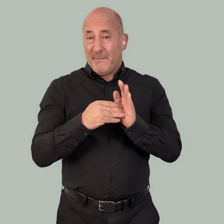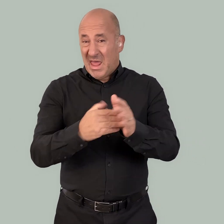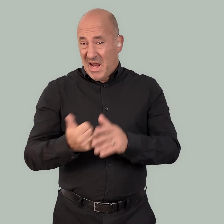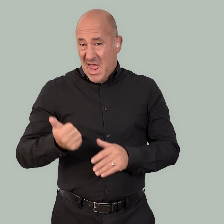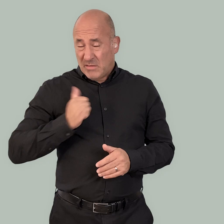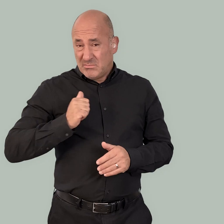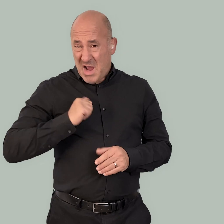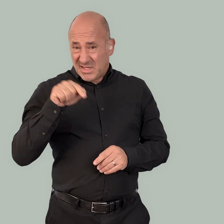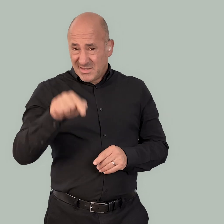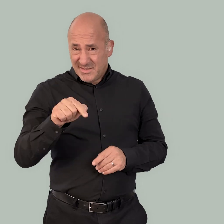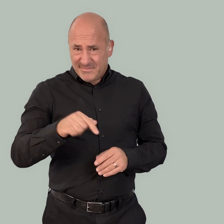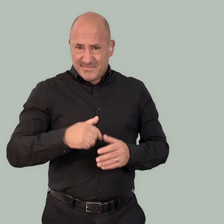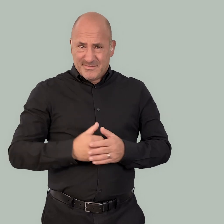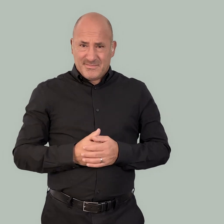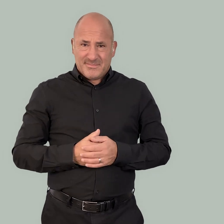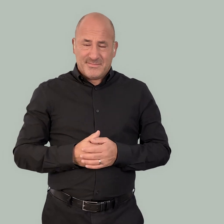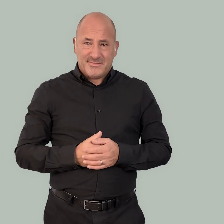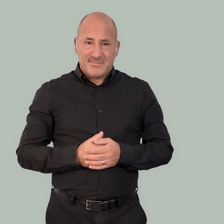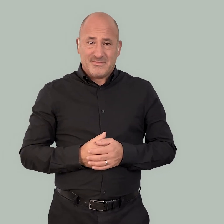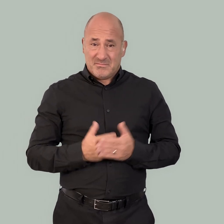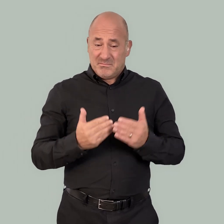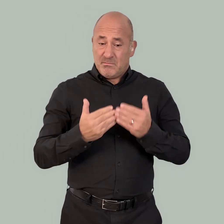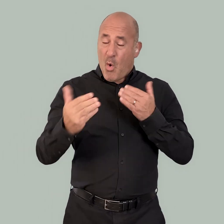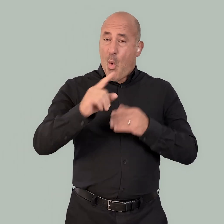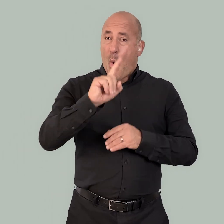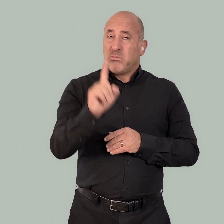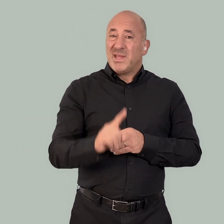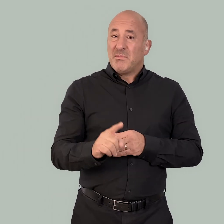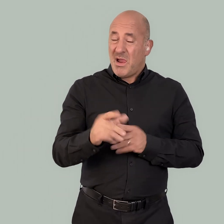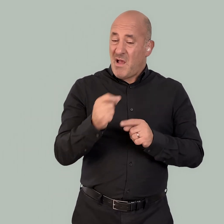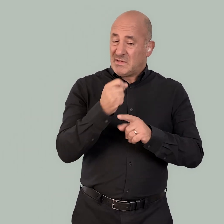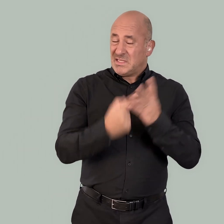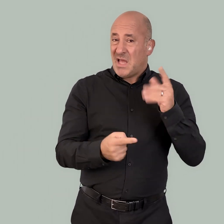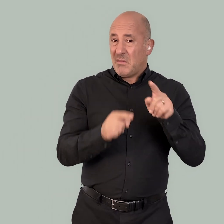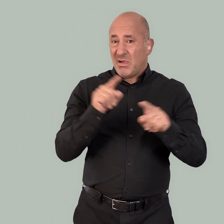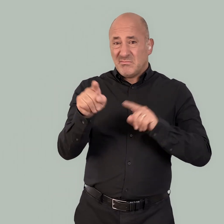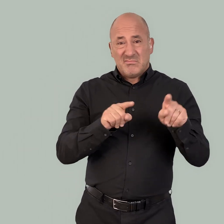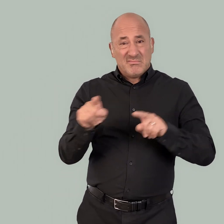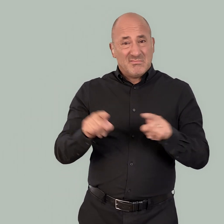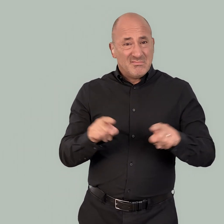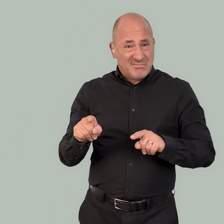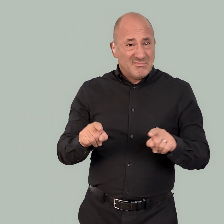by the end of the decade. More people are living with a disability,